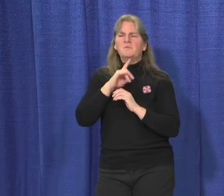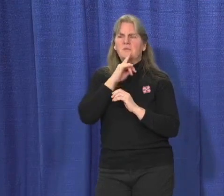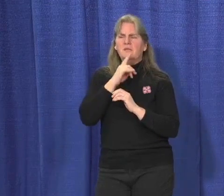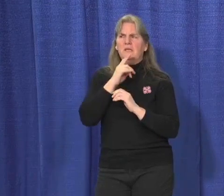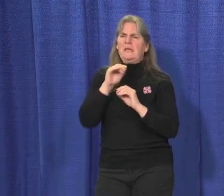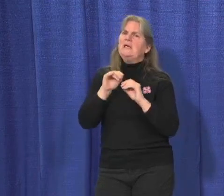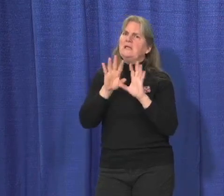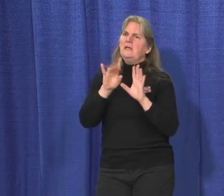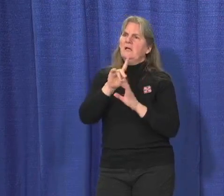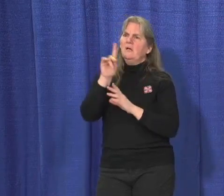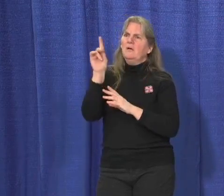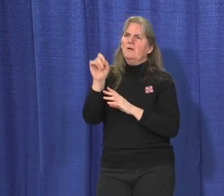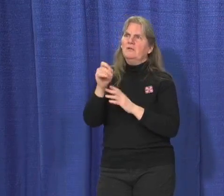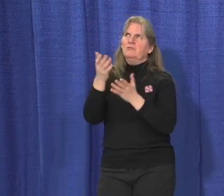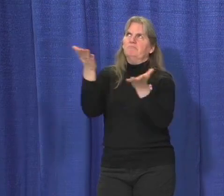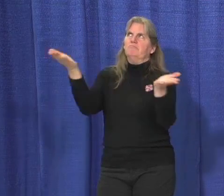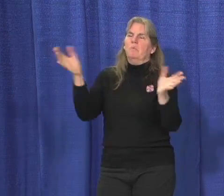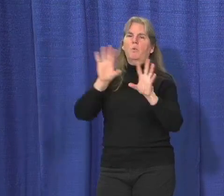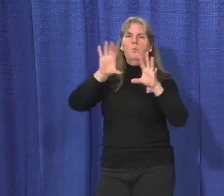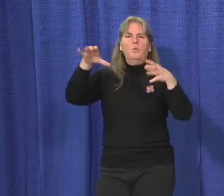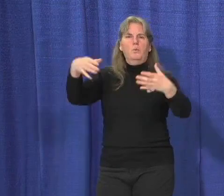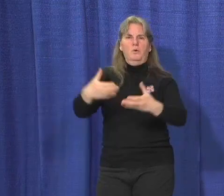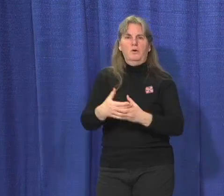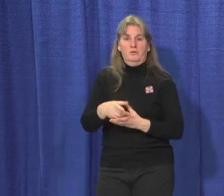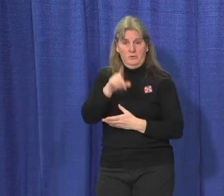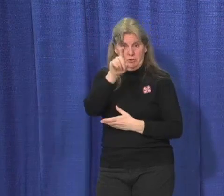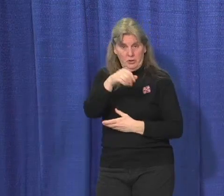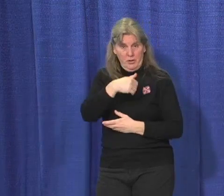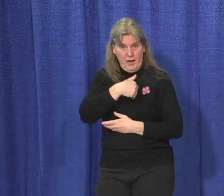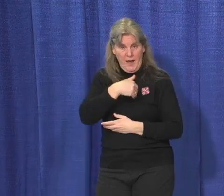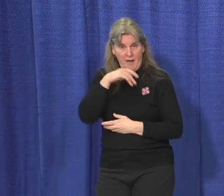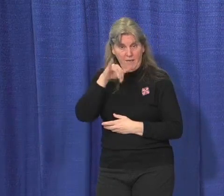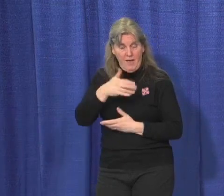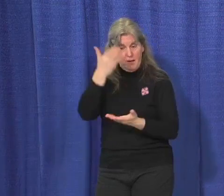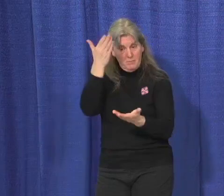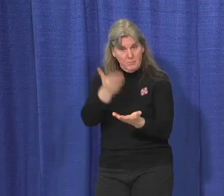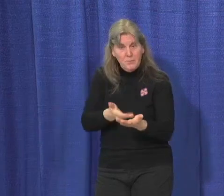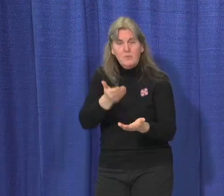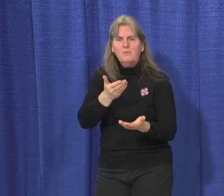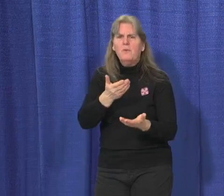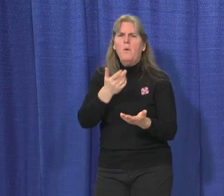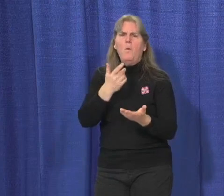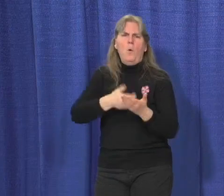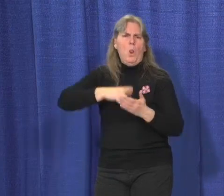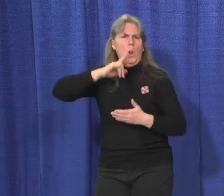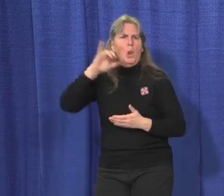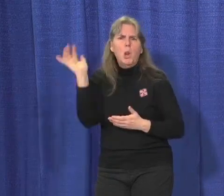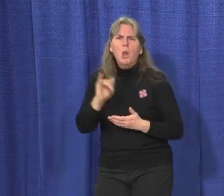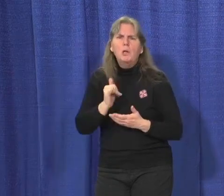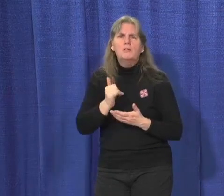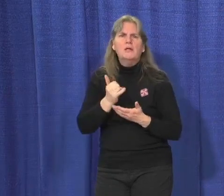obvious question around the world about, should there be a vaccine passport, what would it